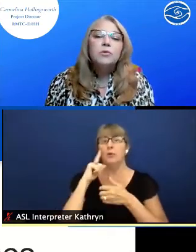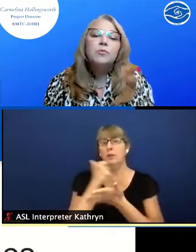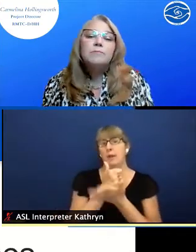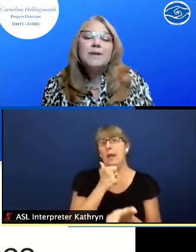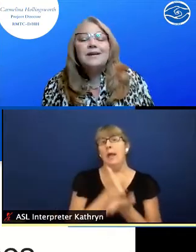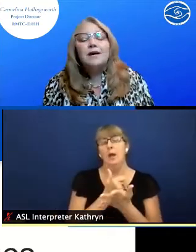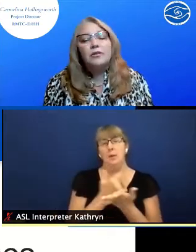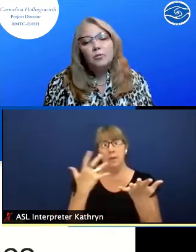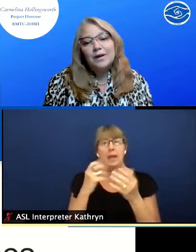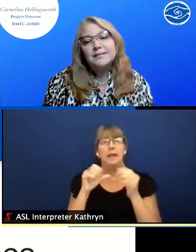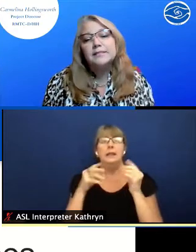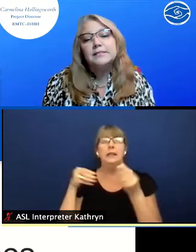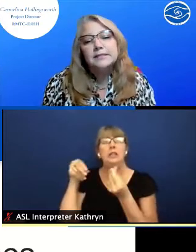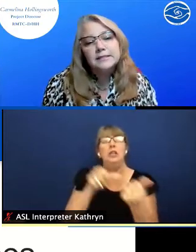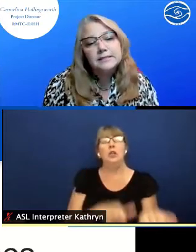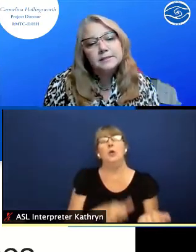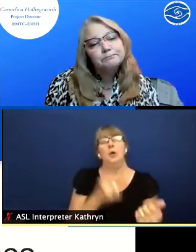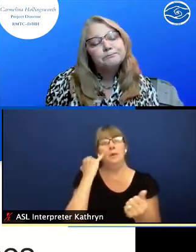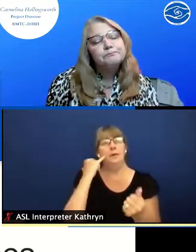where one may not otherwise exist.